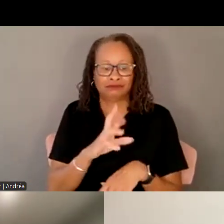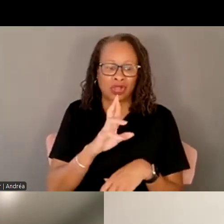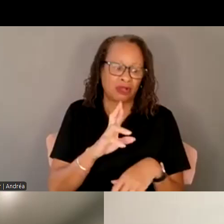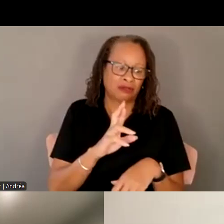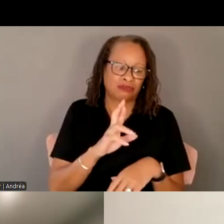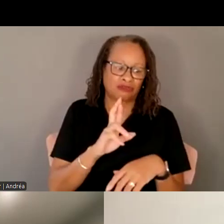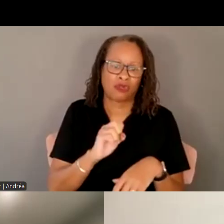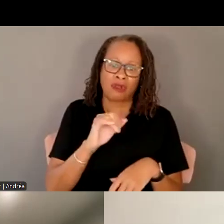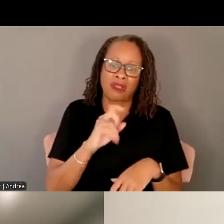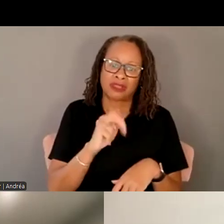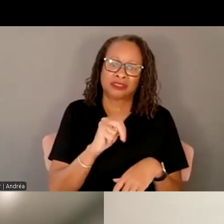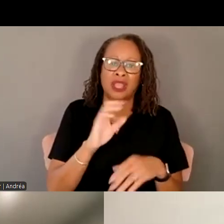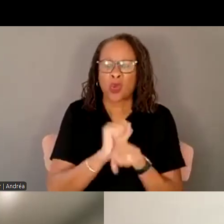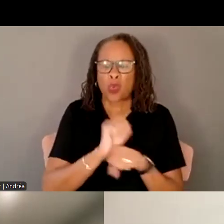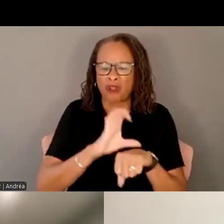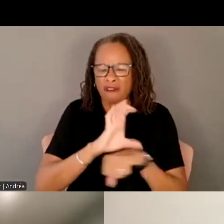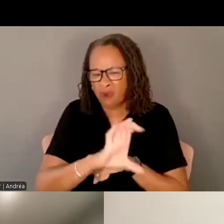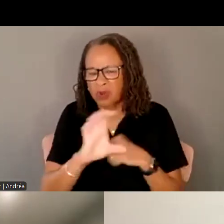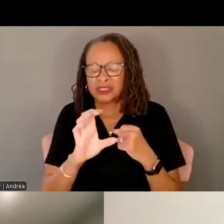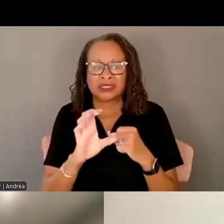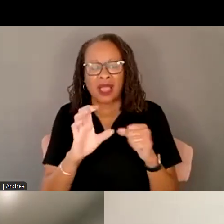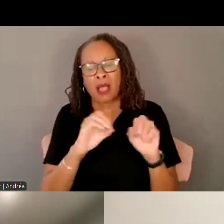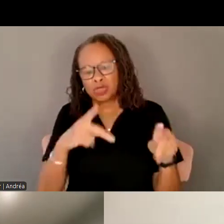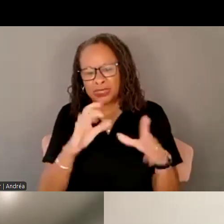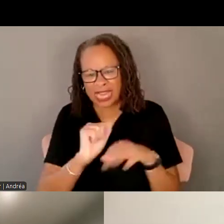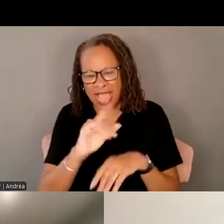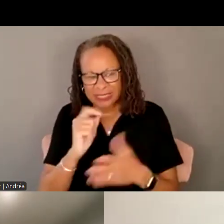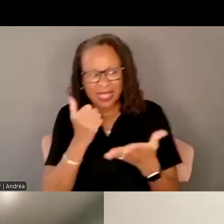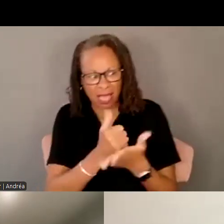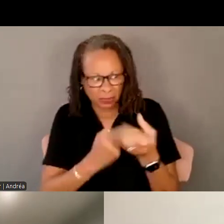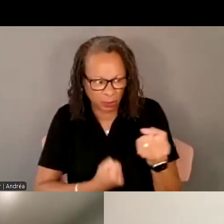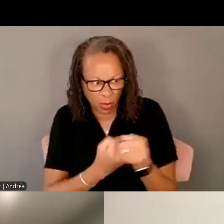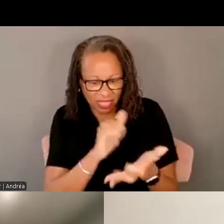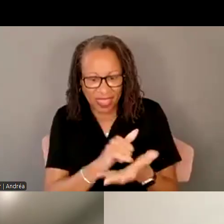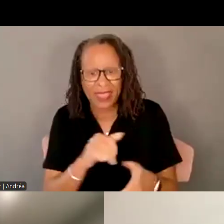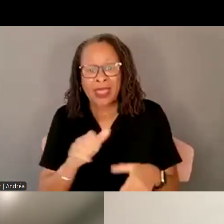by the Workforce Innovation Opportunity Act and those go to providing kind of individualized services